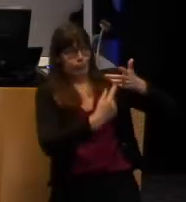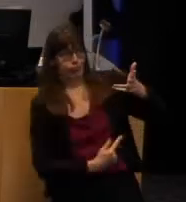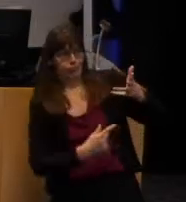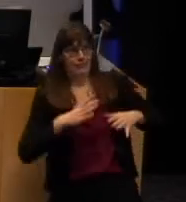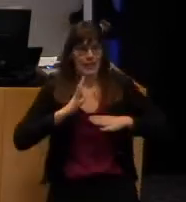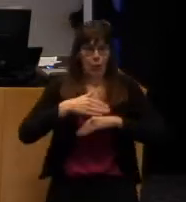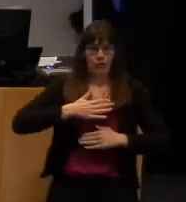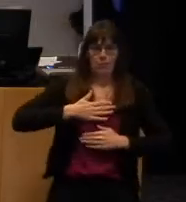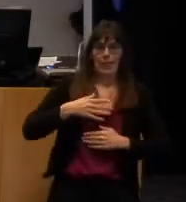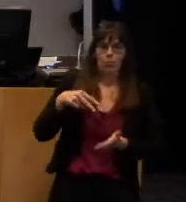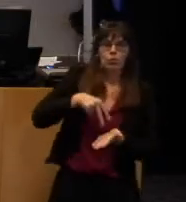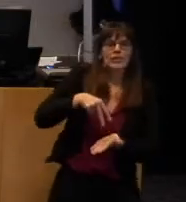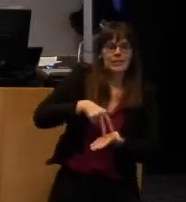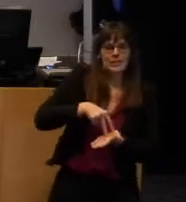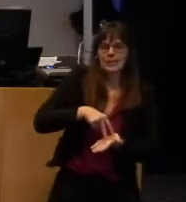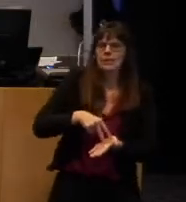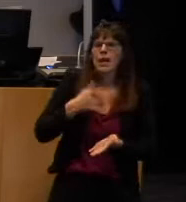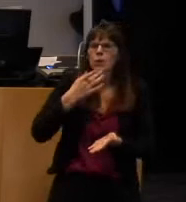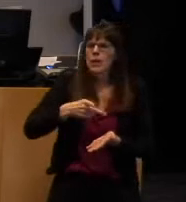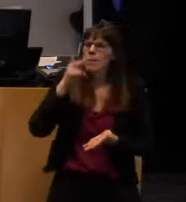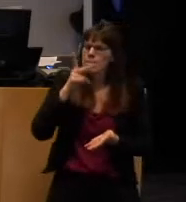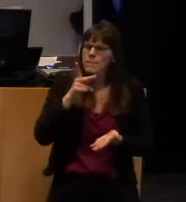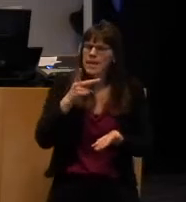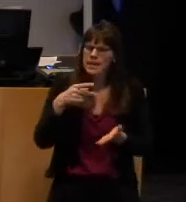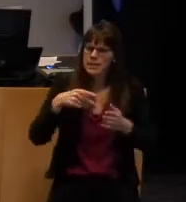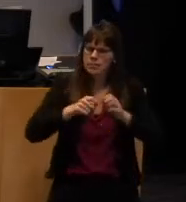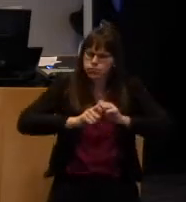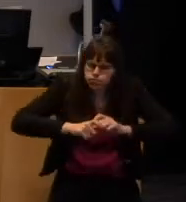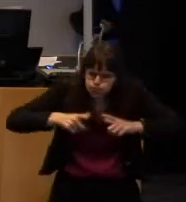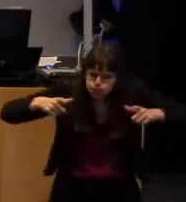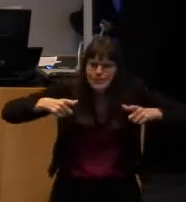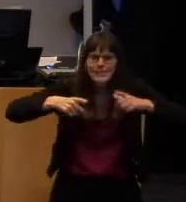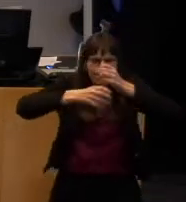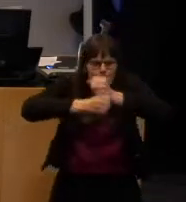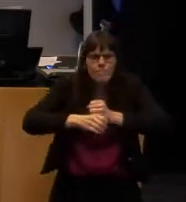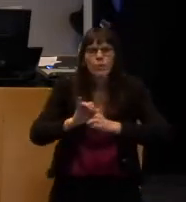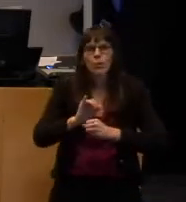but I want to home in on the relationships with the participants in my research.